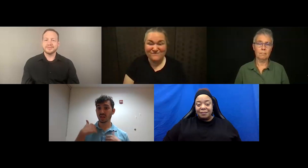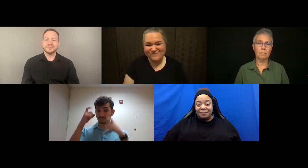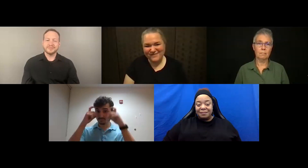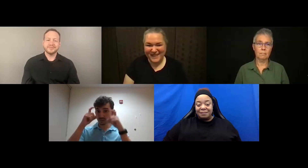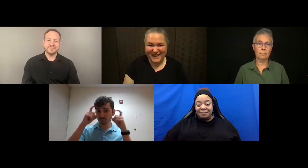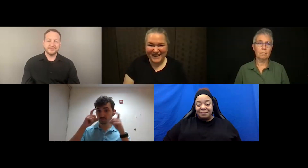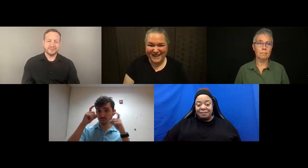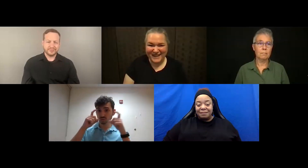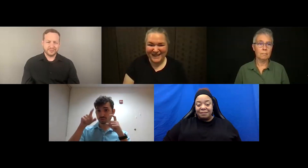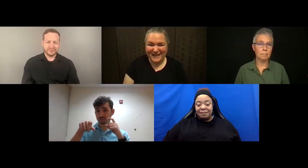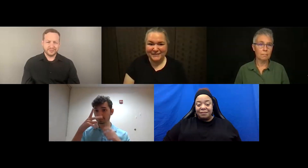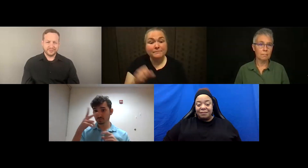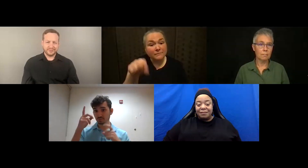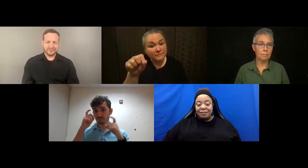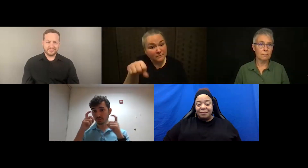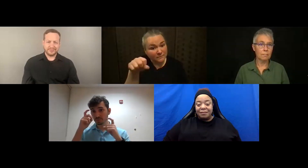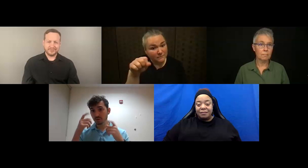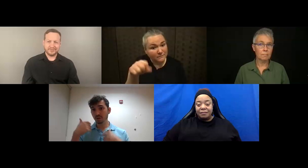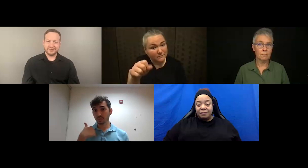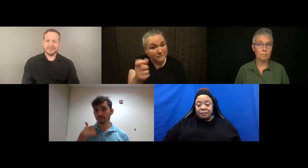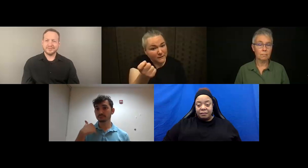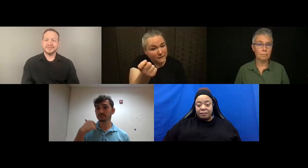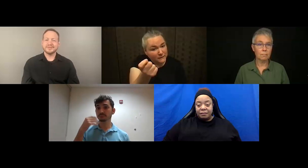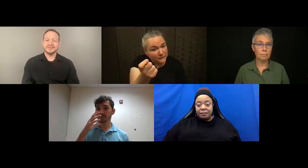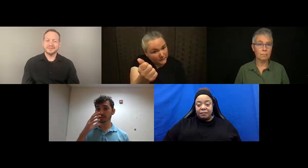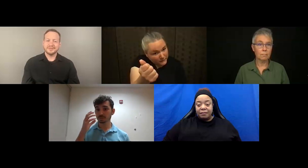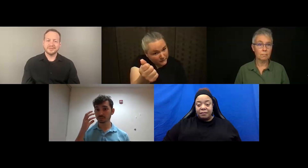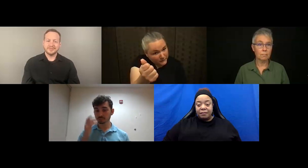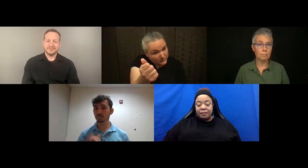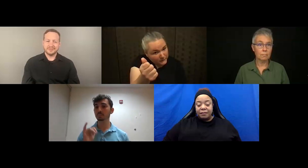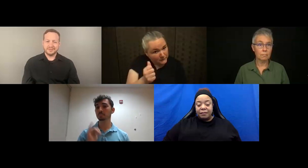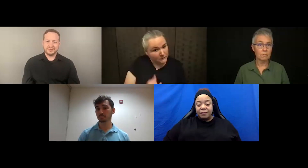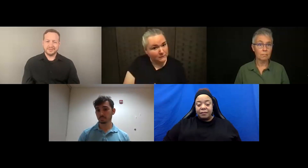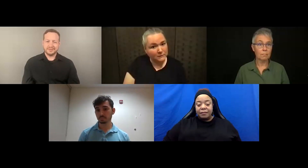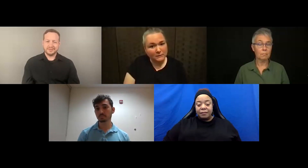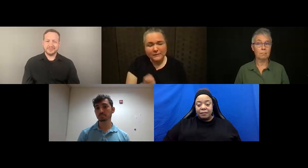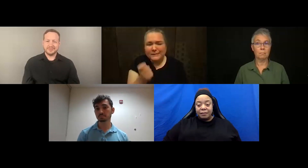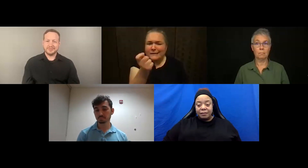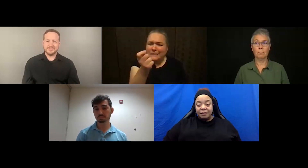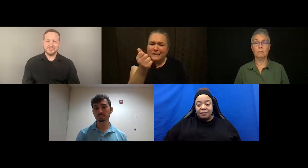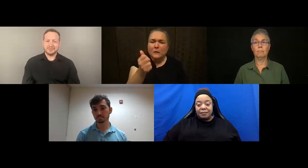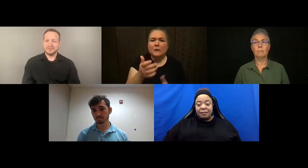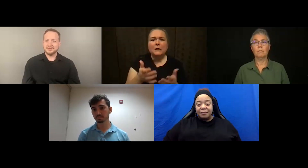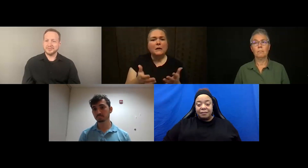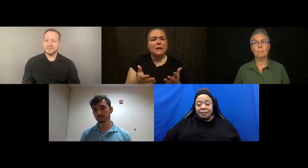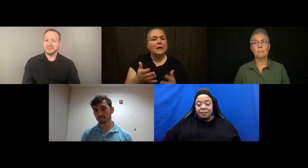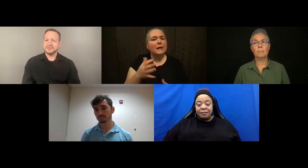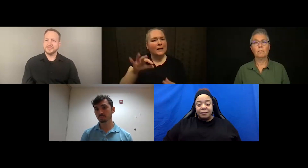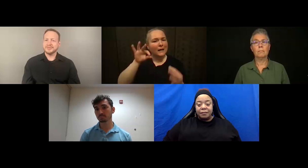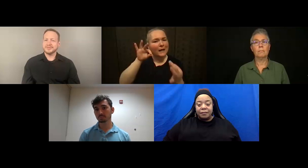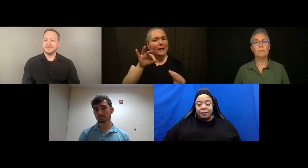Yoel: As far as the the avatars, do they have facial expression? Are they able to display that? Jillian: Yes - a little bit, a